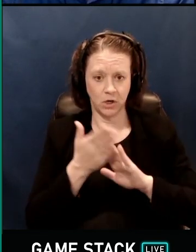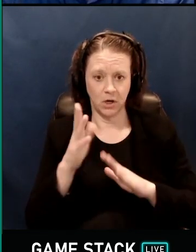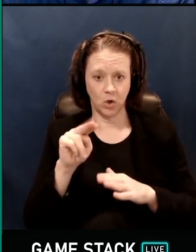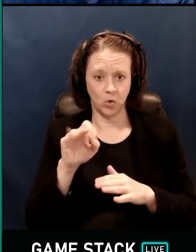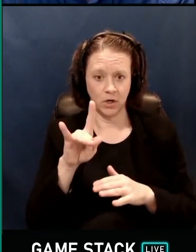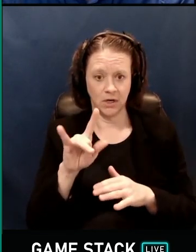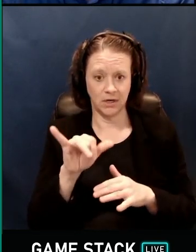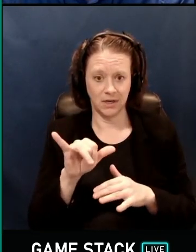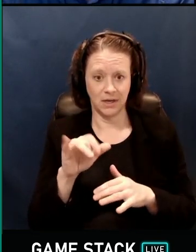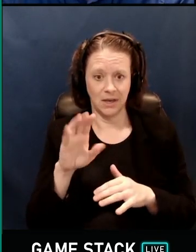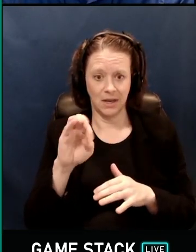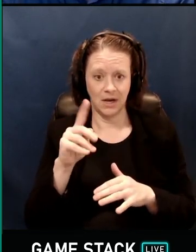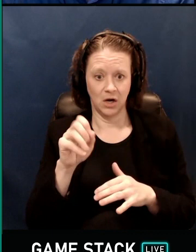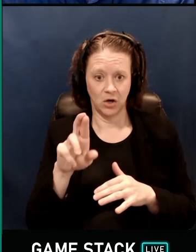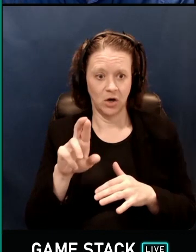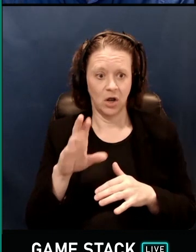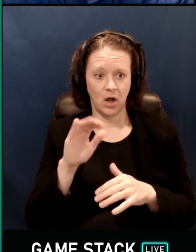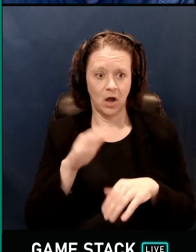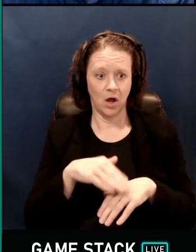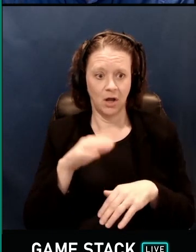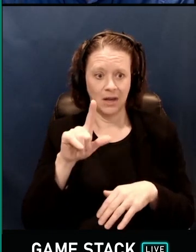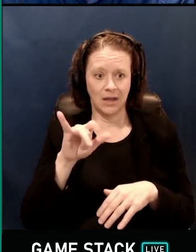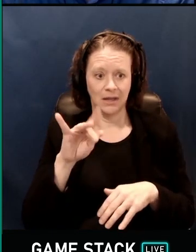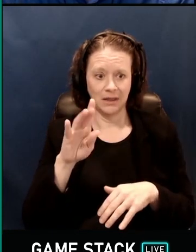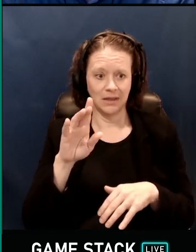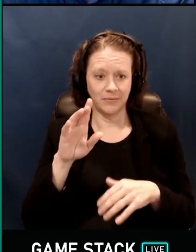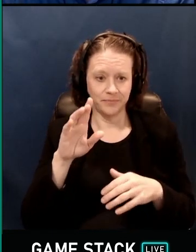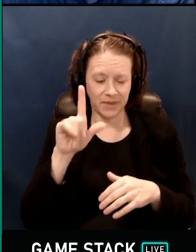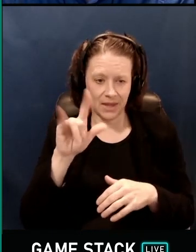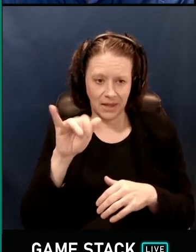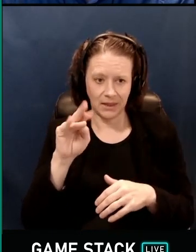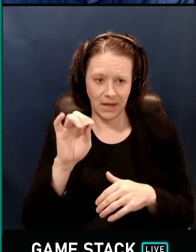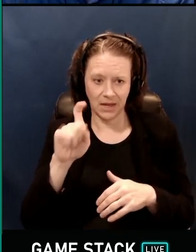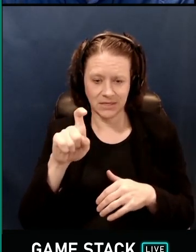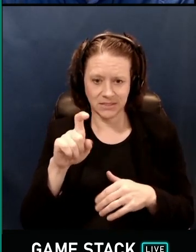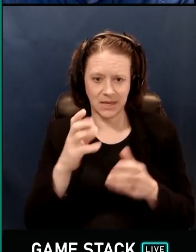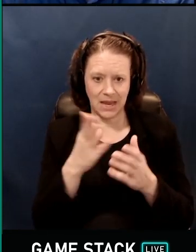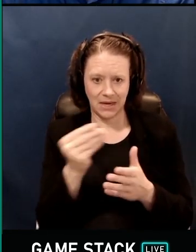Linux containers. It will greatly reduce resource footprint.